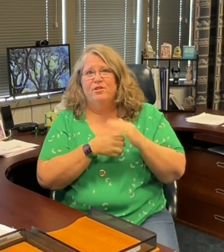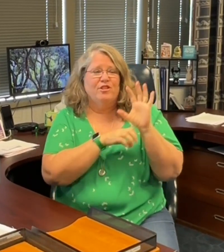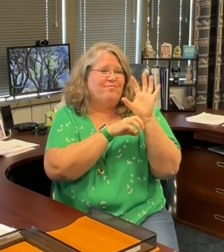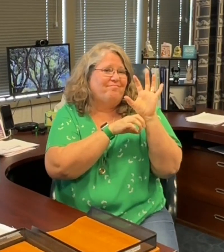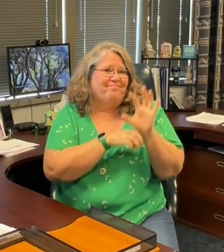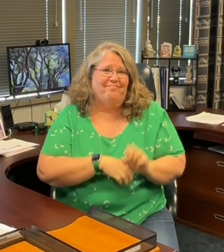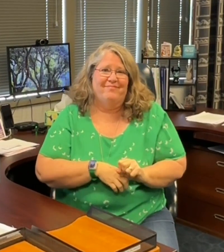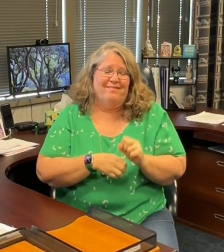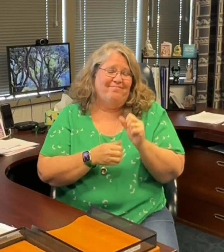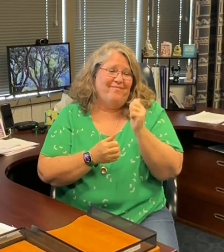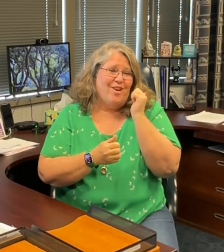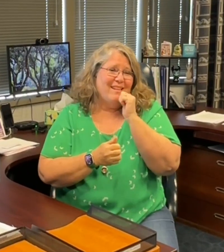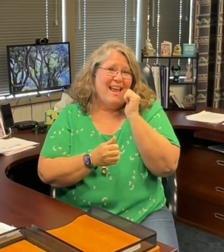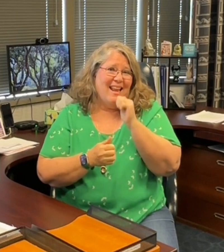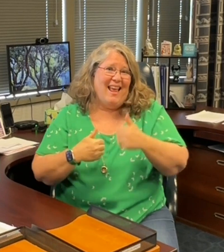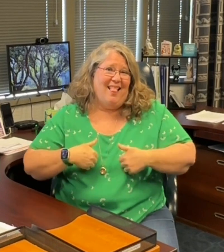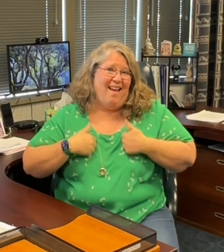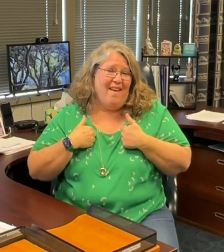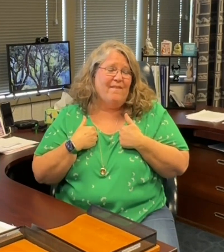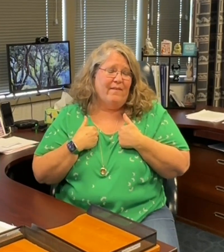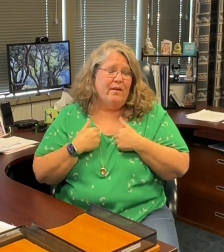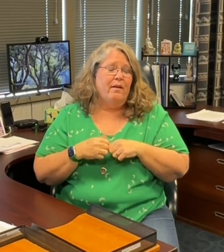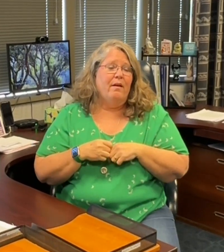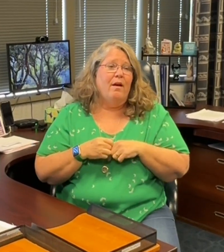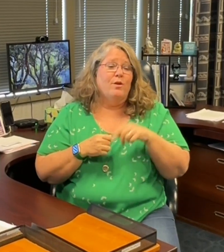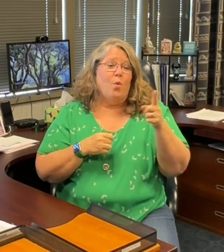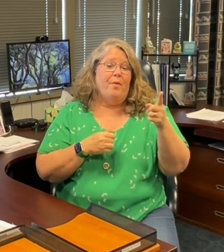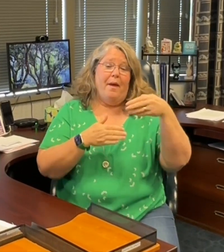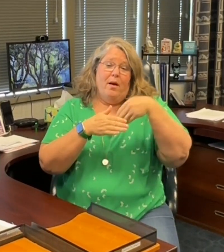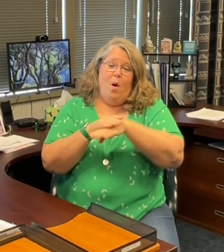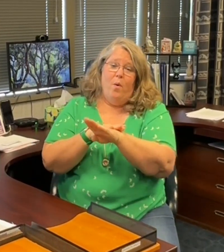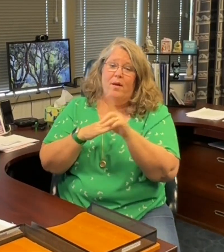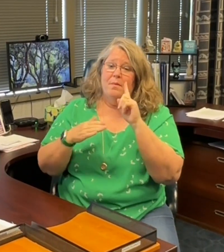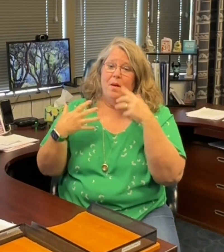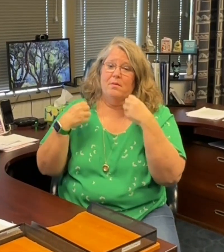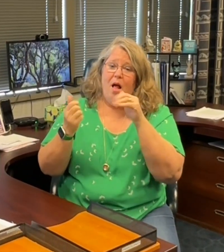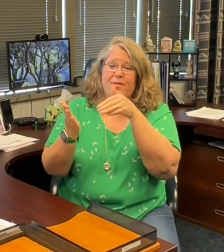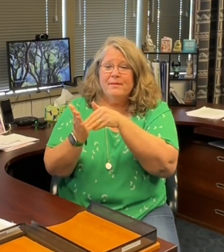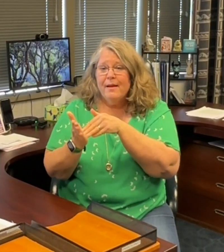used to being oppressed throughout their lives and just as an aspect of daily life then when they go